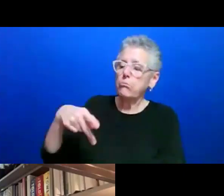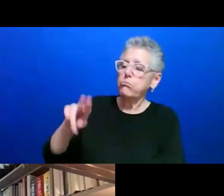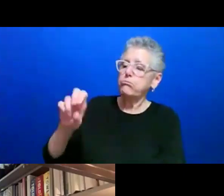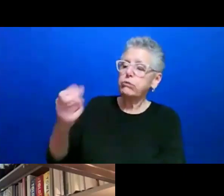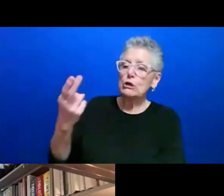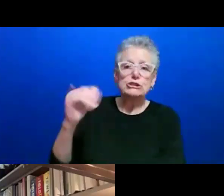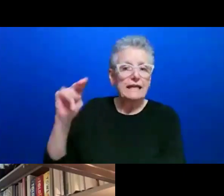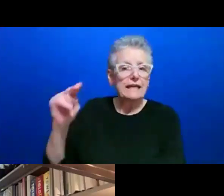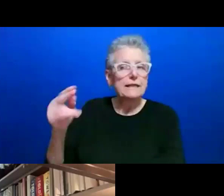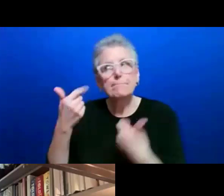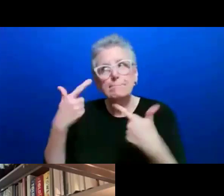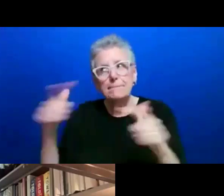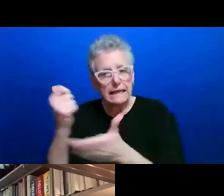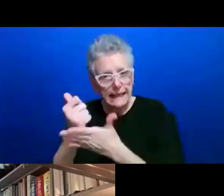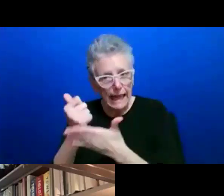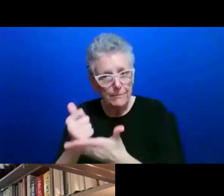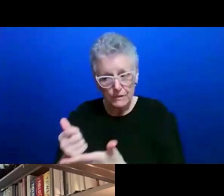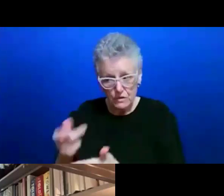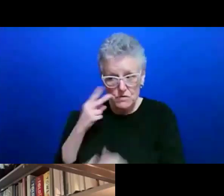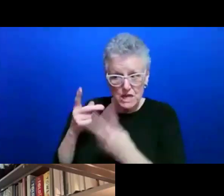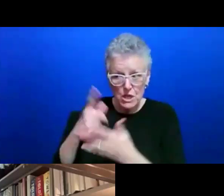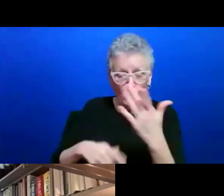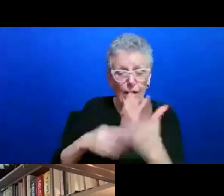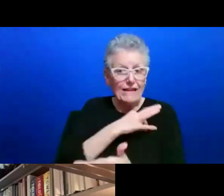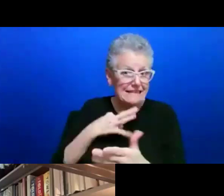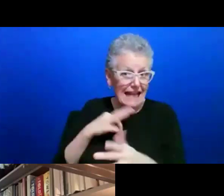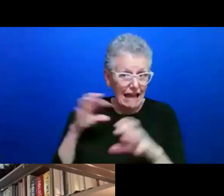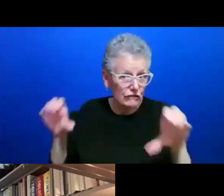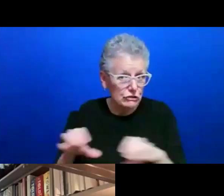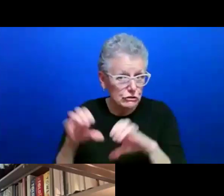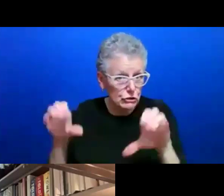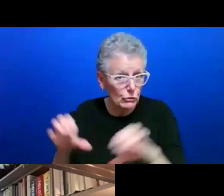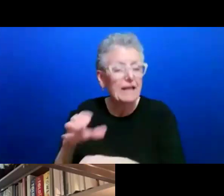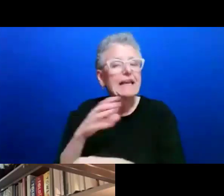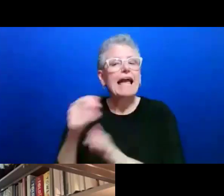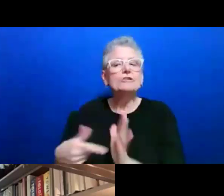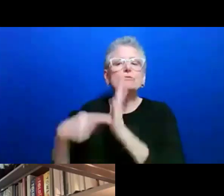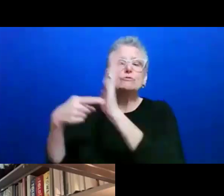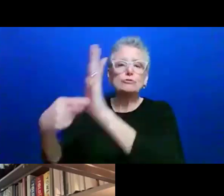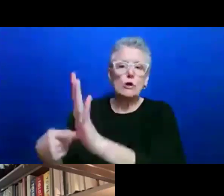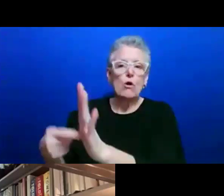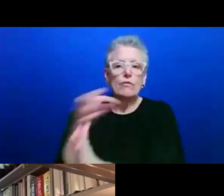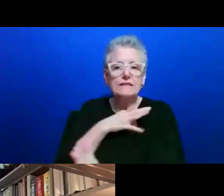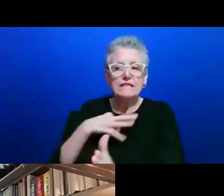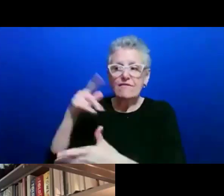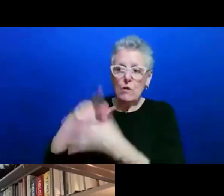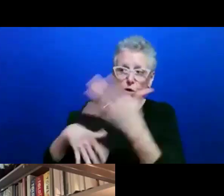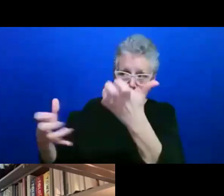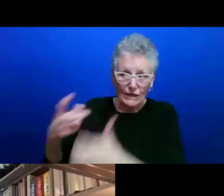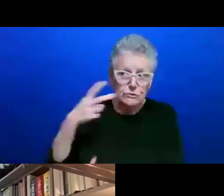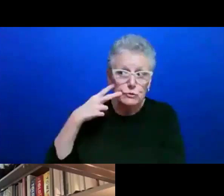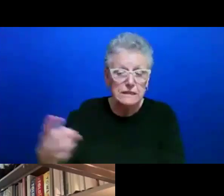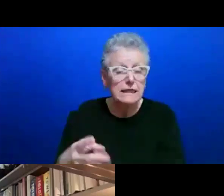because again, you're seeing what the staff is doing, too, and you're showing them what you want to see.